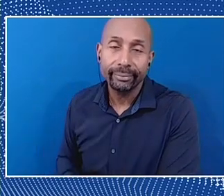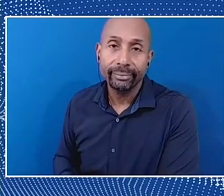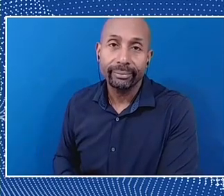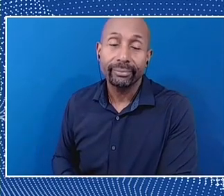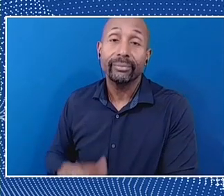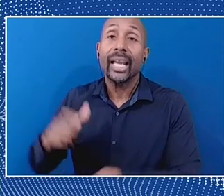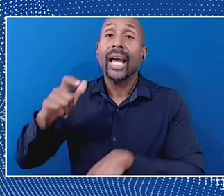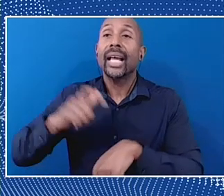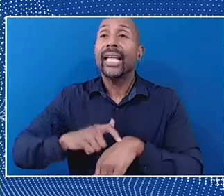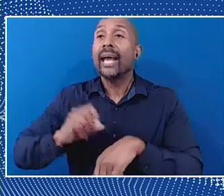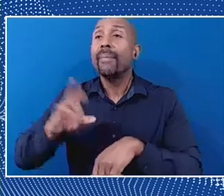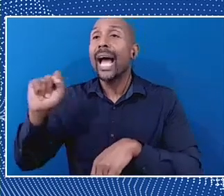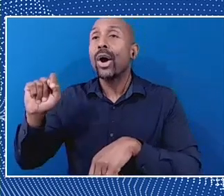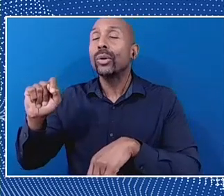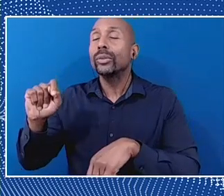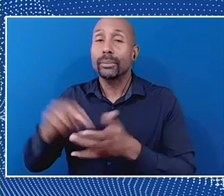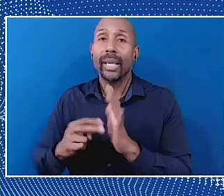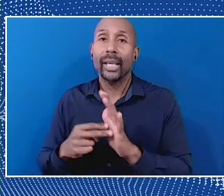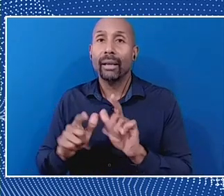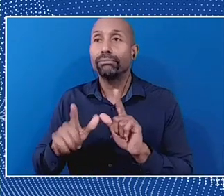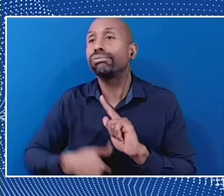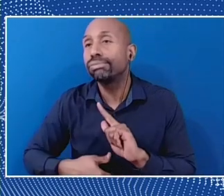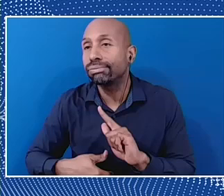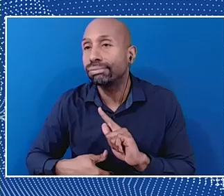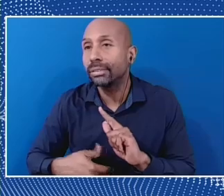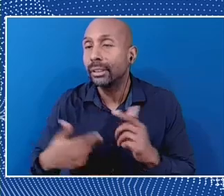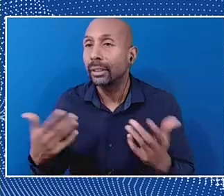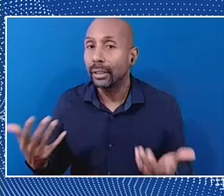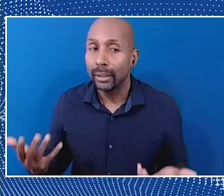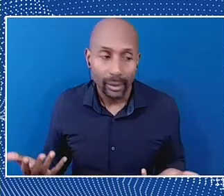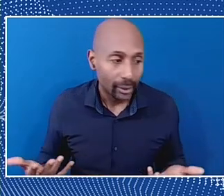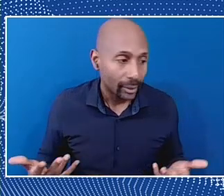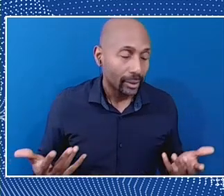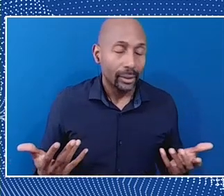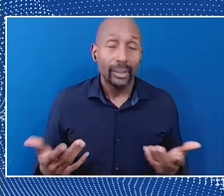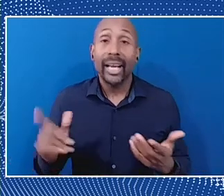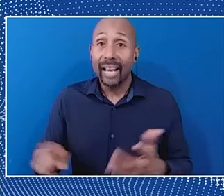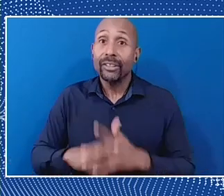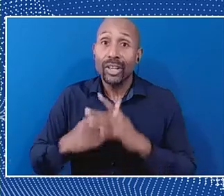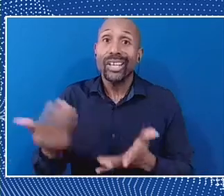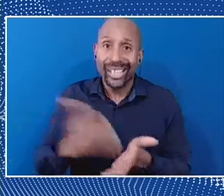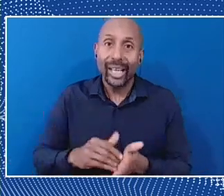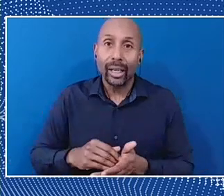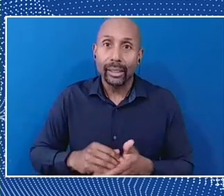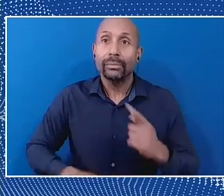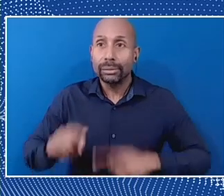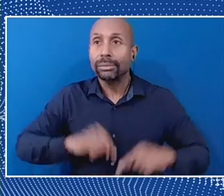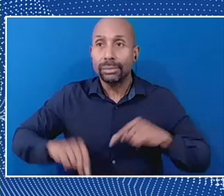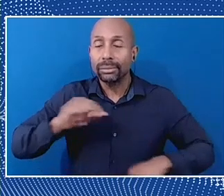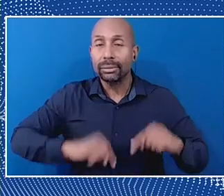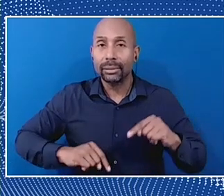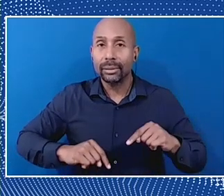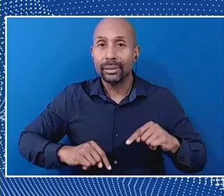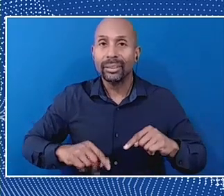get it filled out. So I just- I feel like there might be a lot of hiccups in that